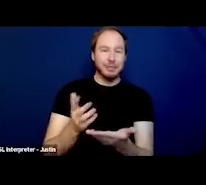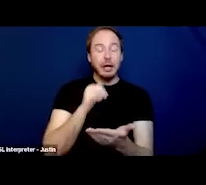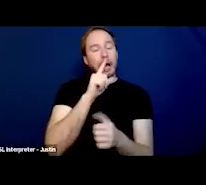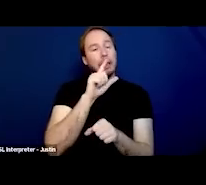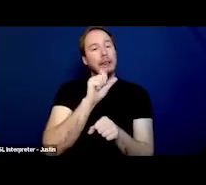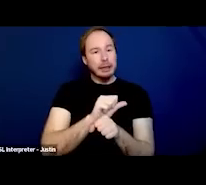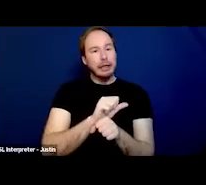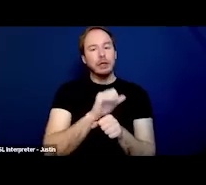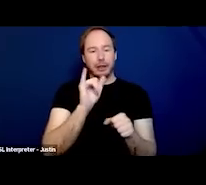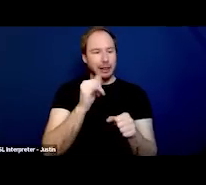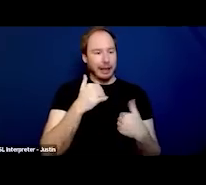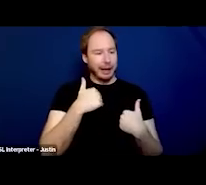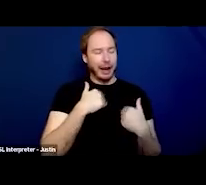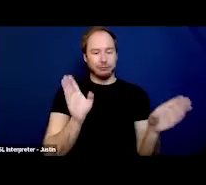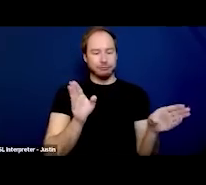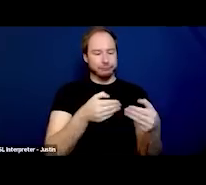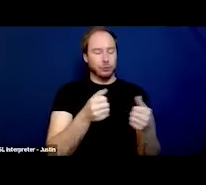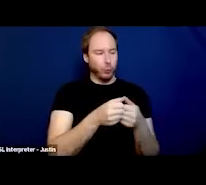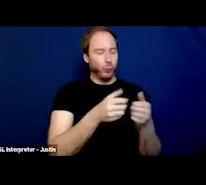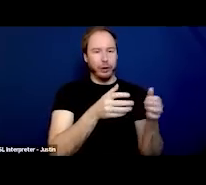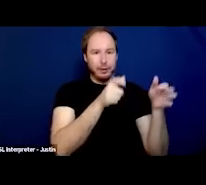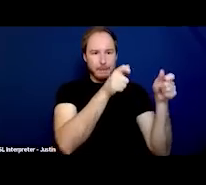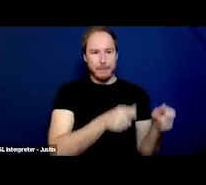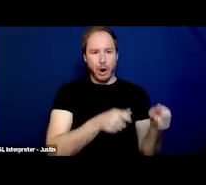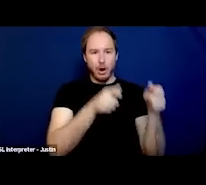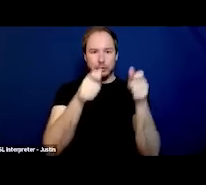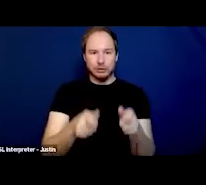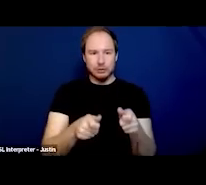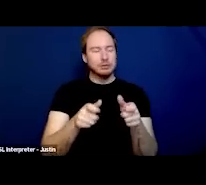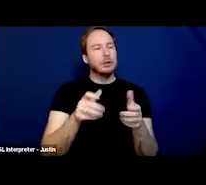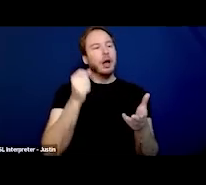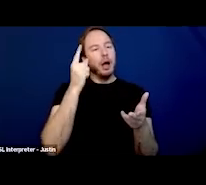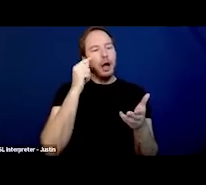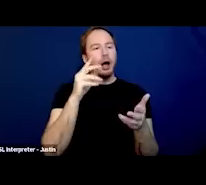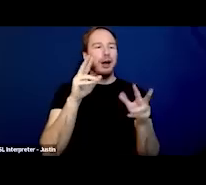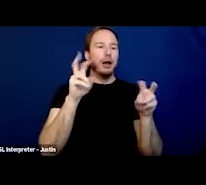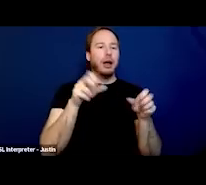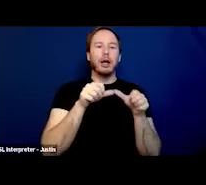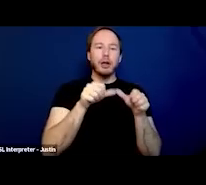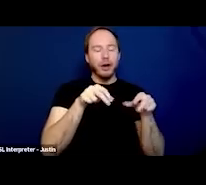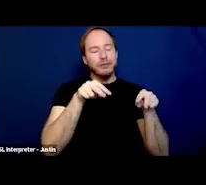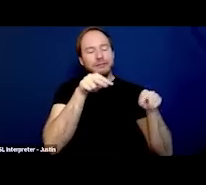cells with bars on them, but more so an environment of surveillance or lack of privacy